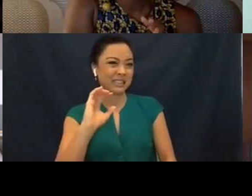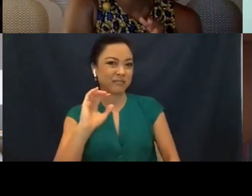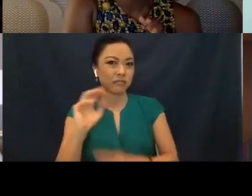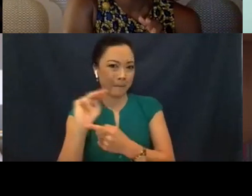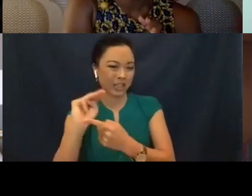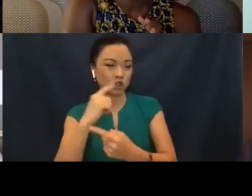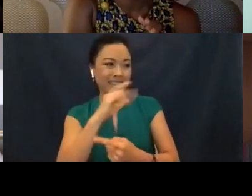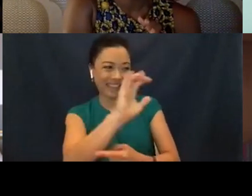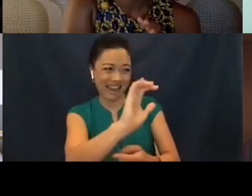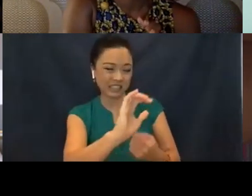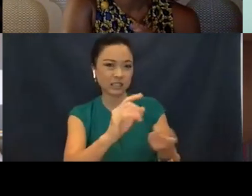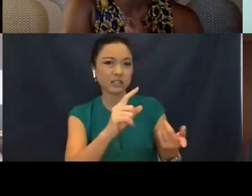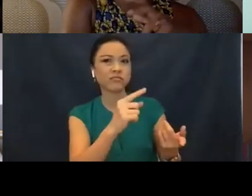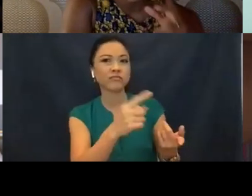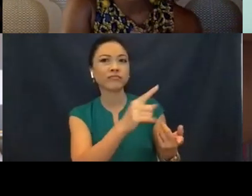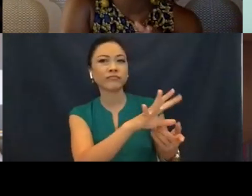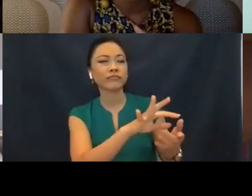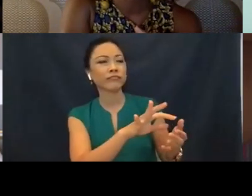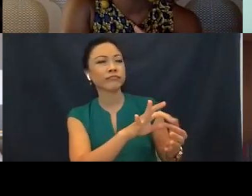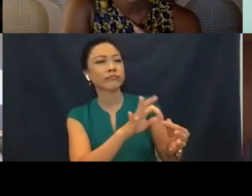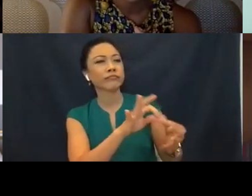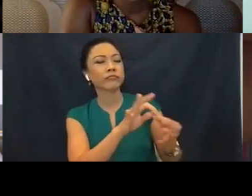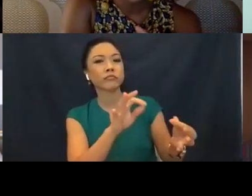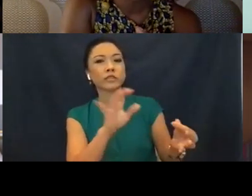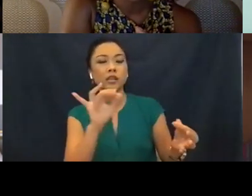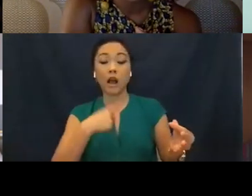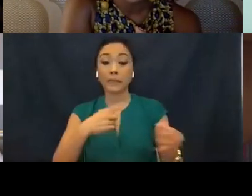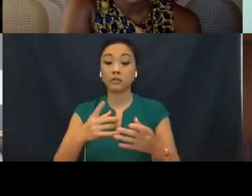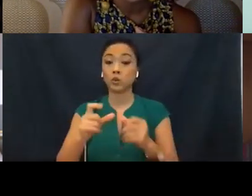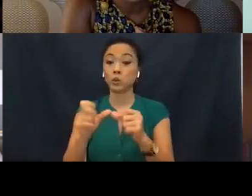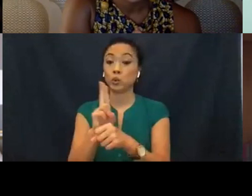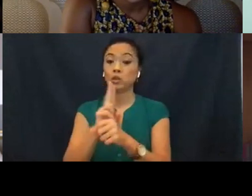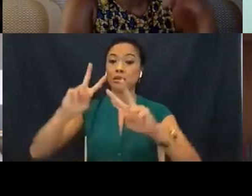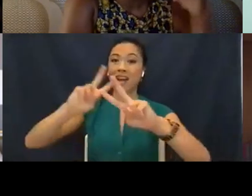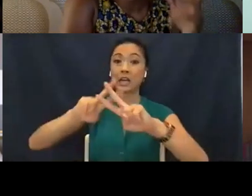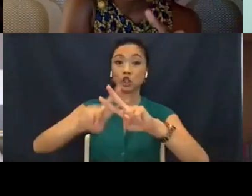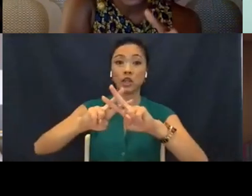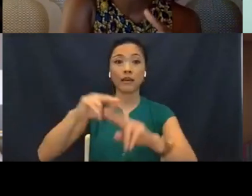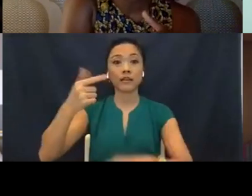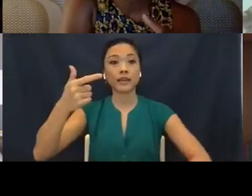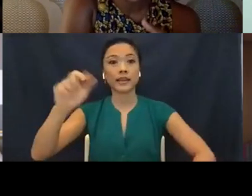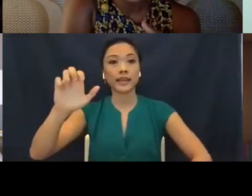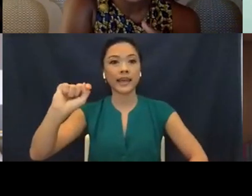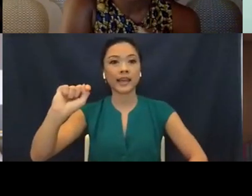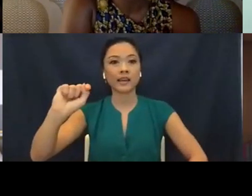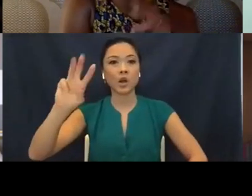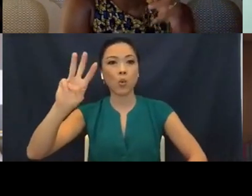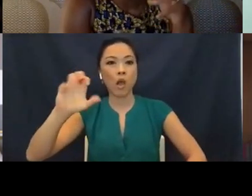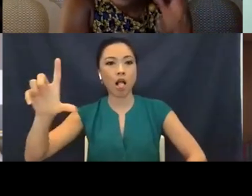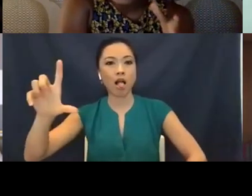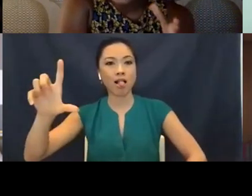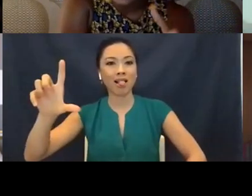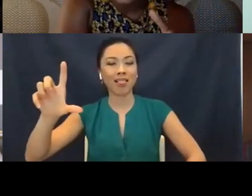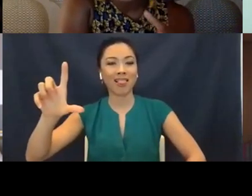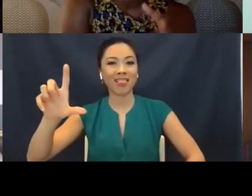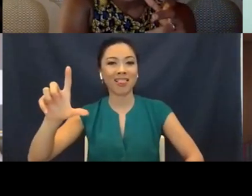been saying is like a #GetWell to our organizations. Like the pandemic crisis,